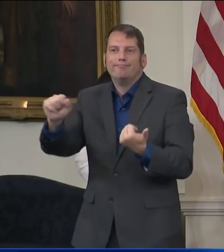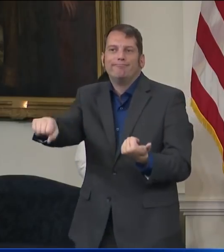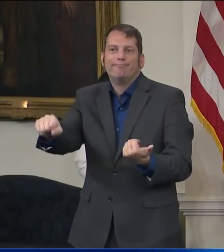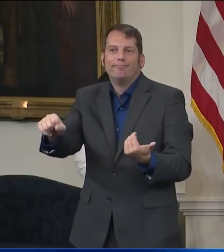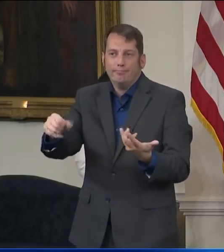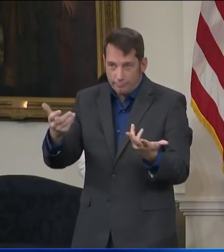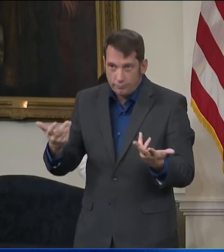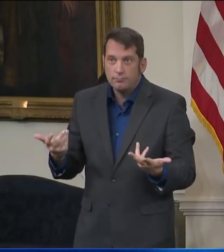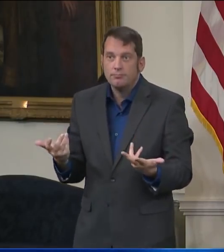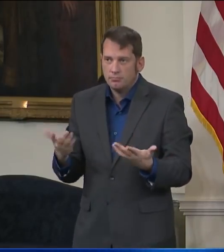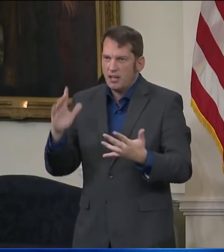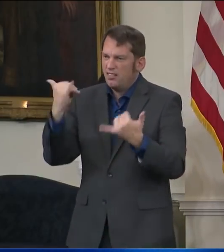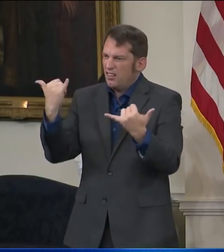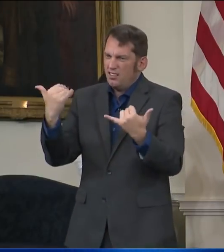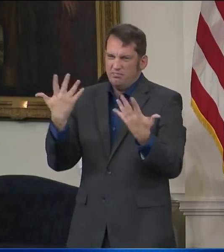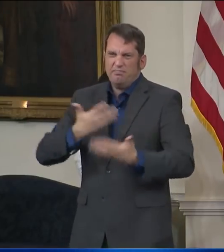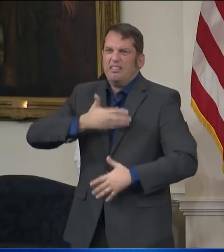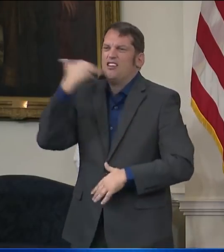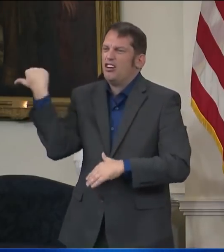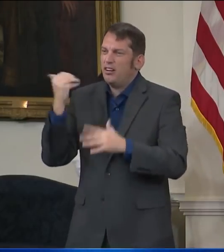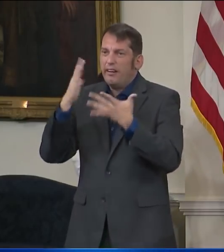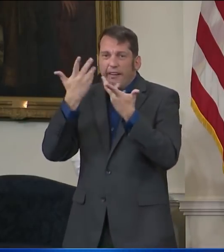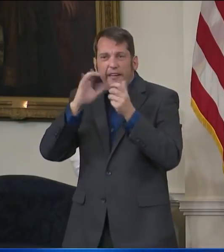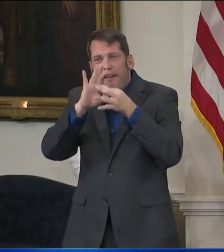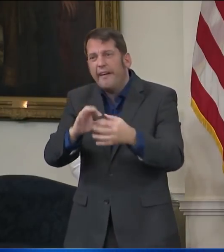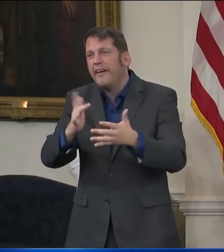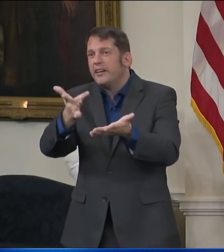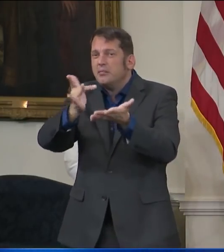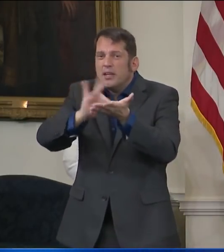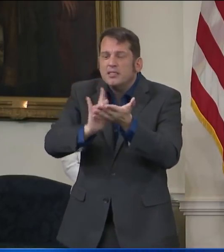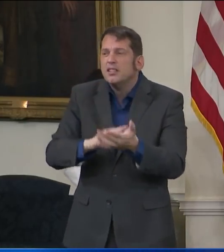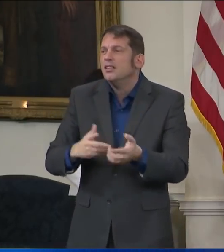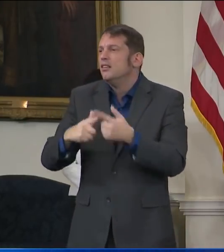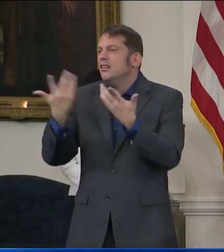IT MEANS WE’RE A LOT BETTER. WE’VE GOT A BUNCH MORE WEAPONS.